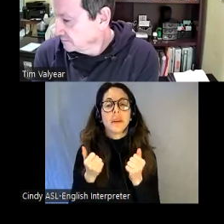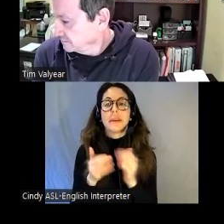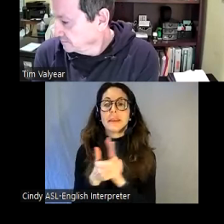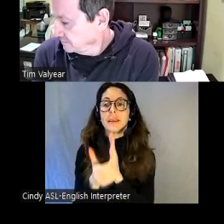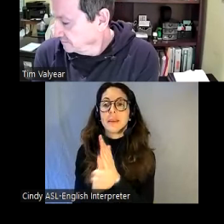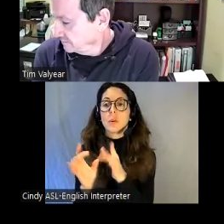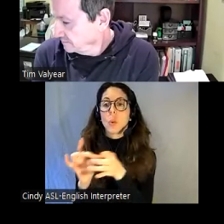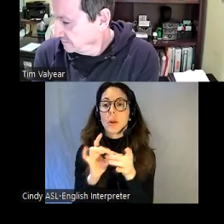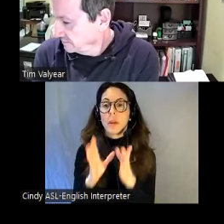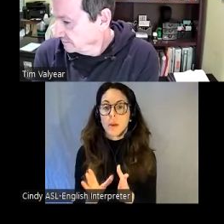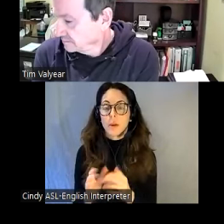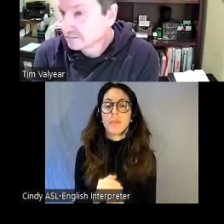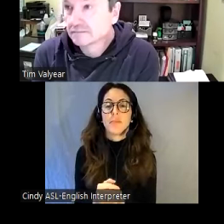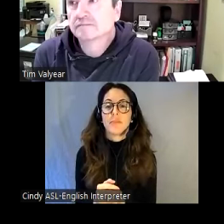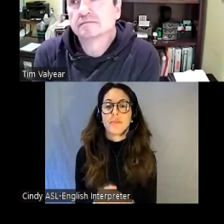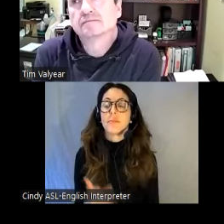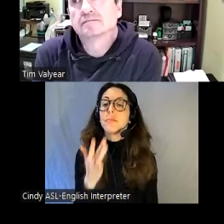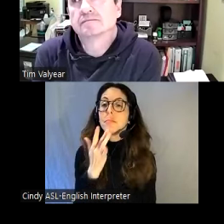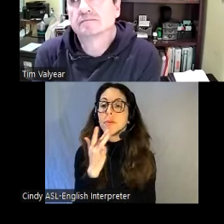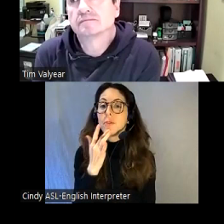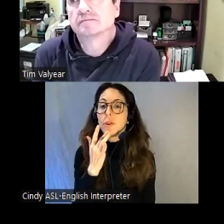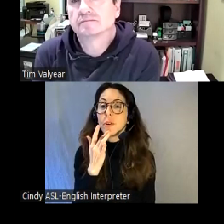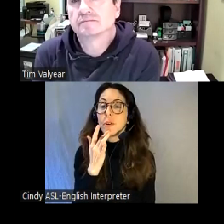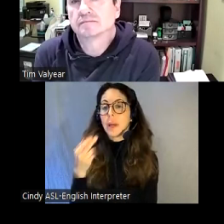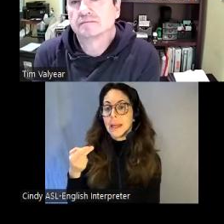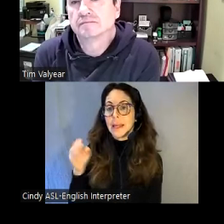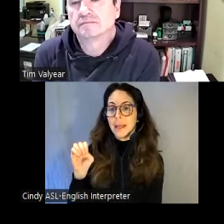Ontario. And people with disabilities. My name is John.